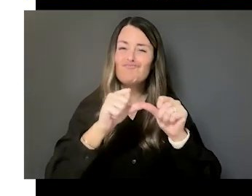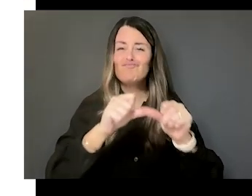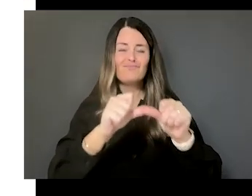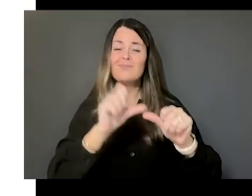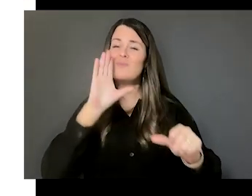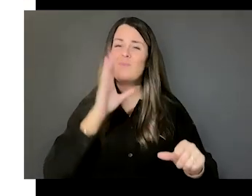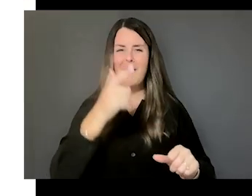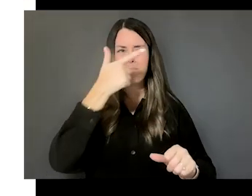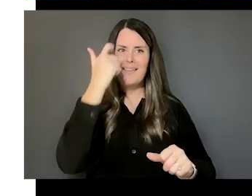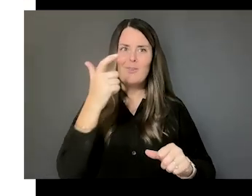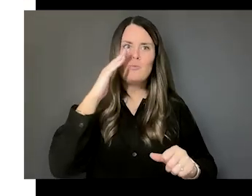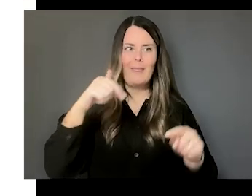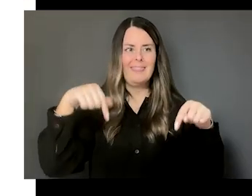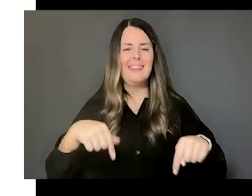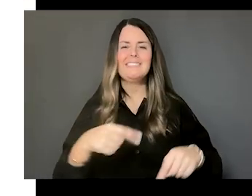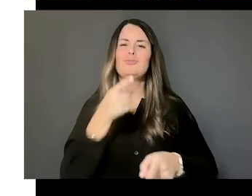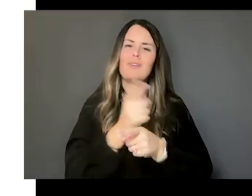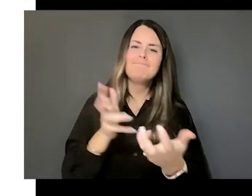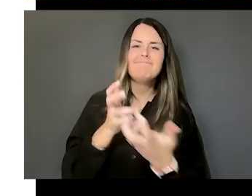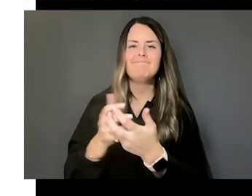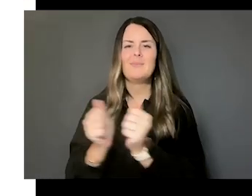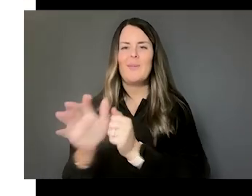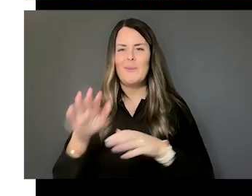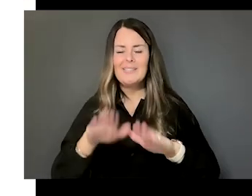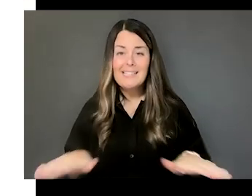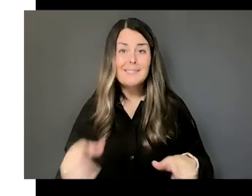because you know that this is what is right for your kids and for your teachers.